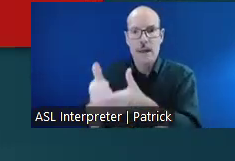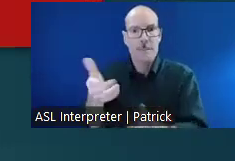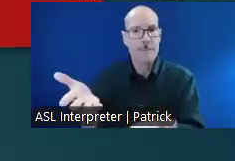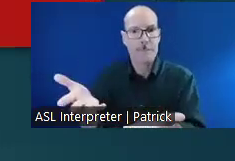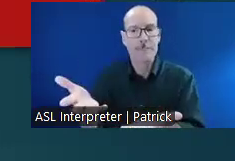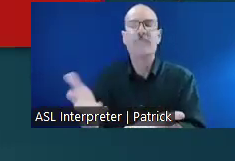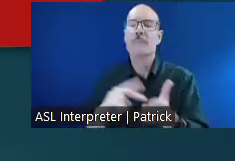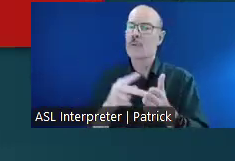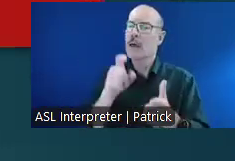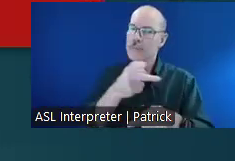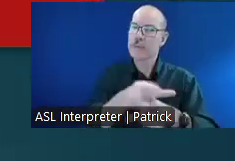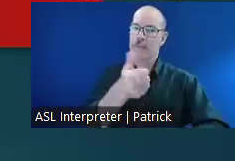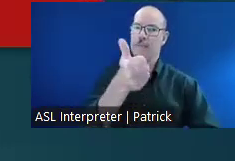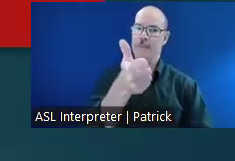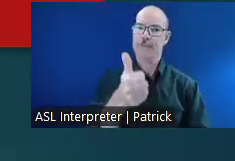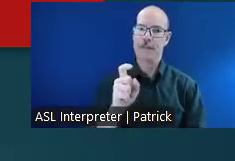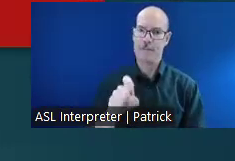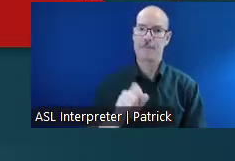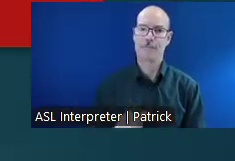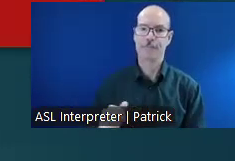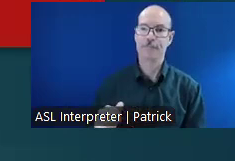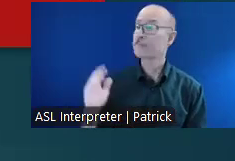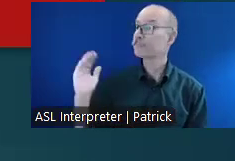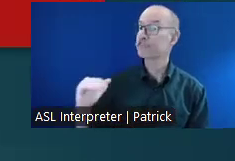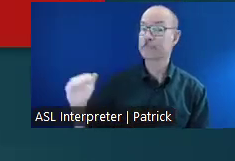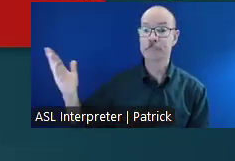Next slide, please.